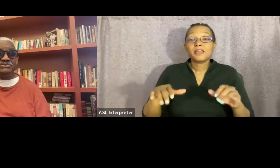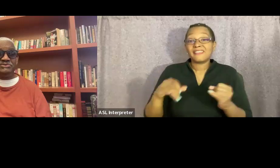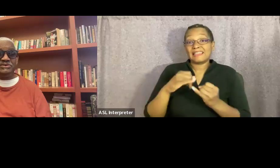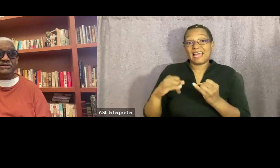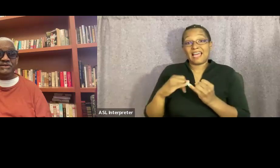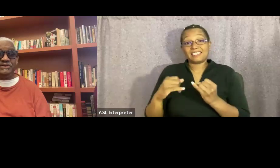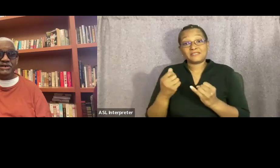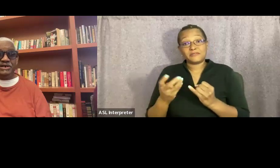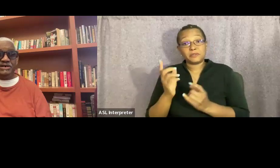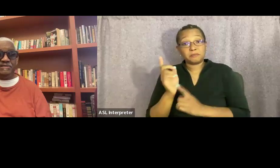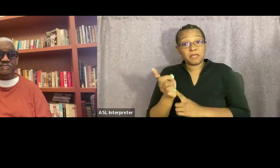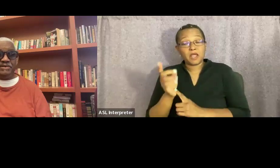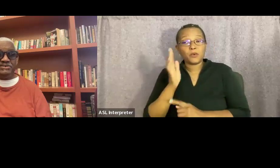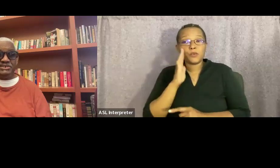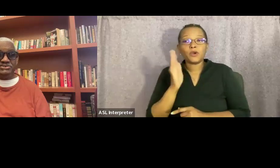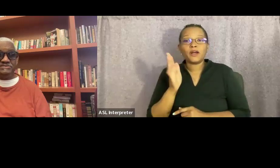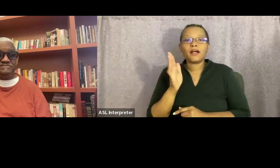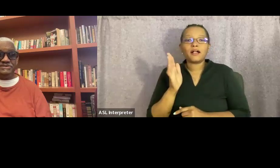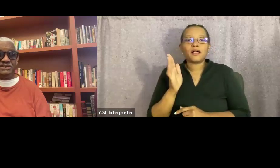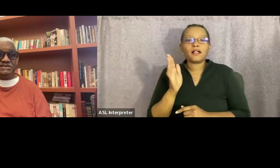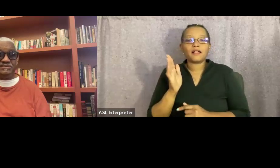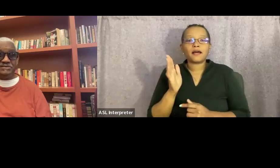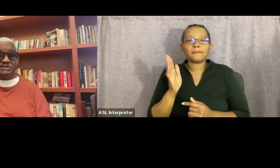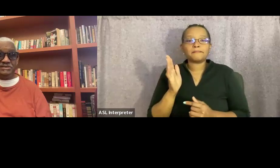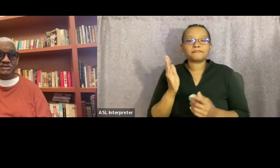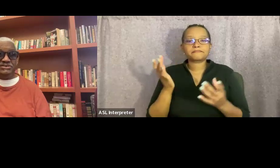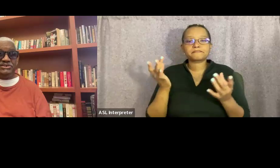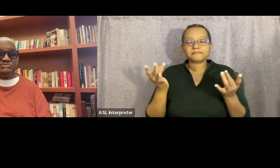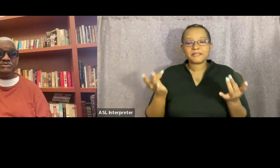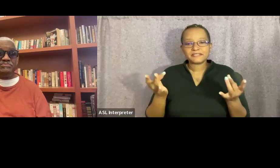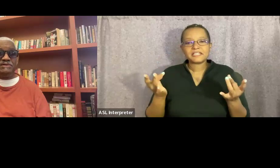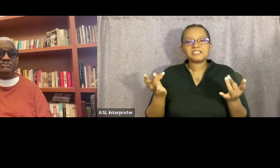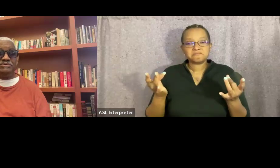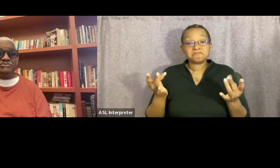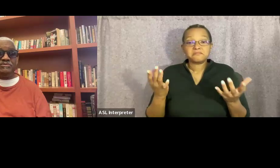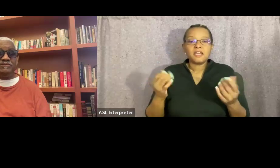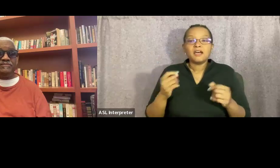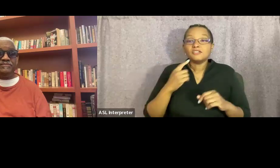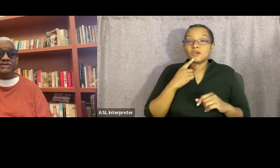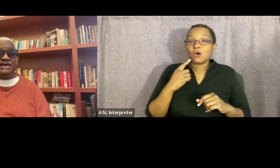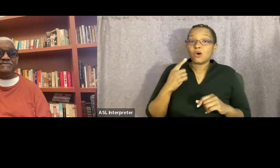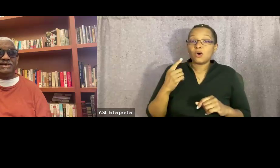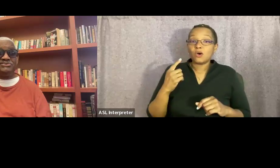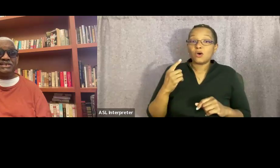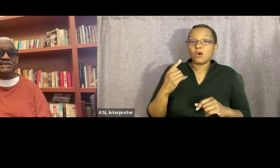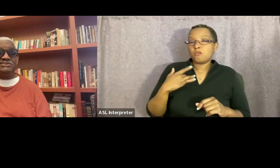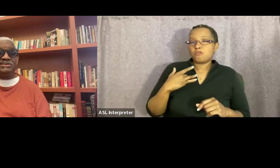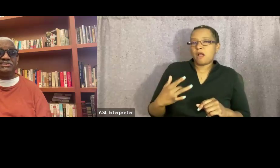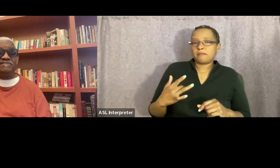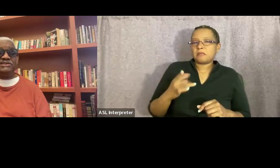do meditation. And this one we probably won't have a lot of silence in it. This